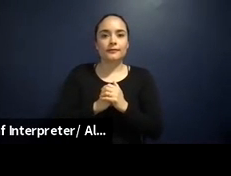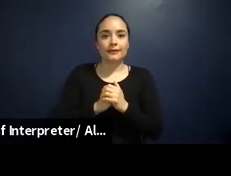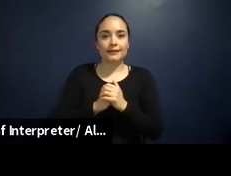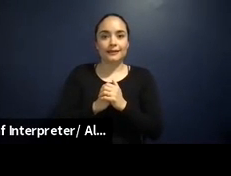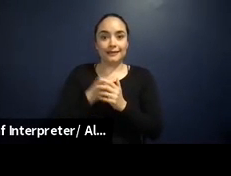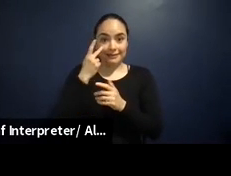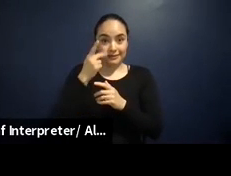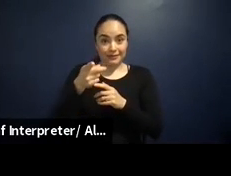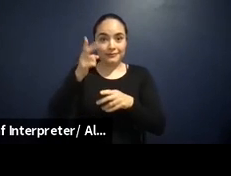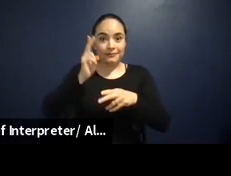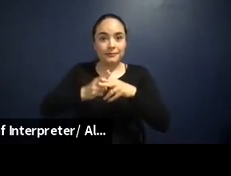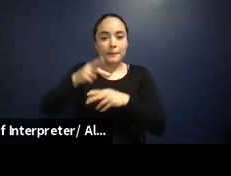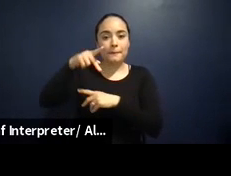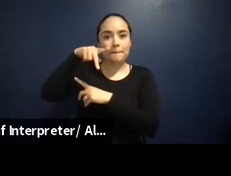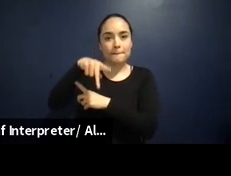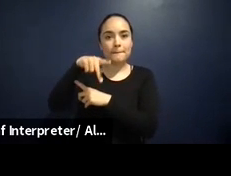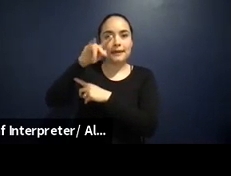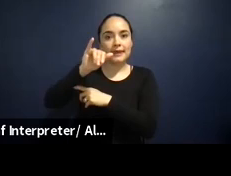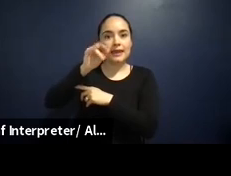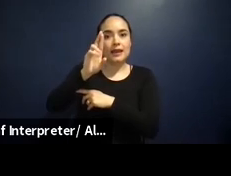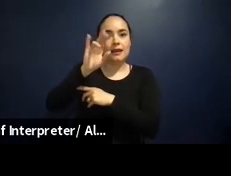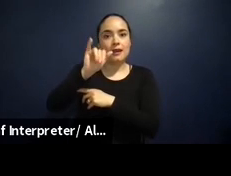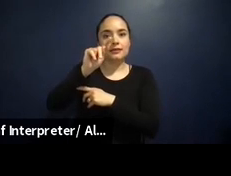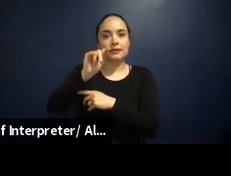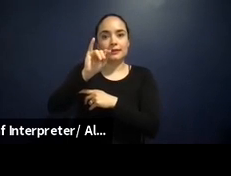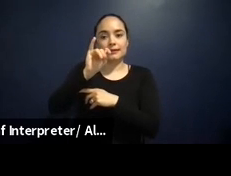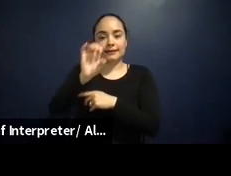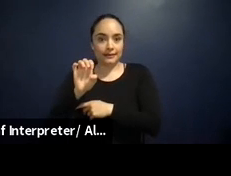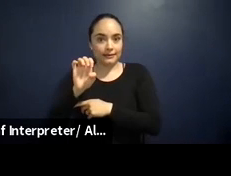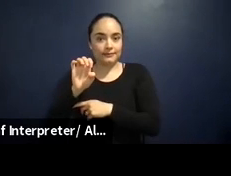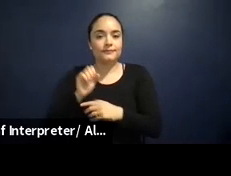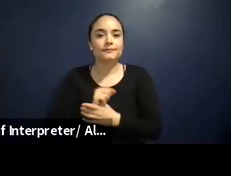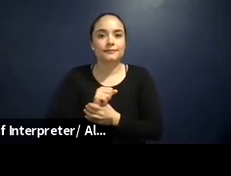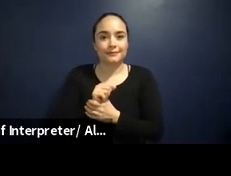sample there. I don't know if you can point it out. [Sarah]: There's some. [Kim]: Yeah, yeah. And so, and then